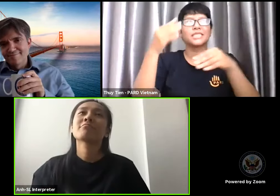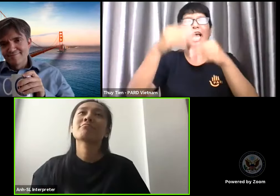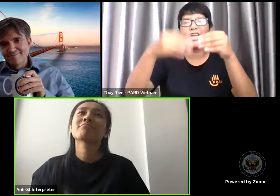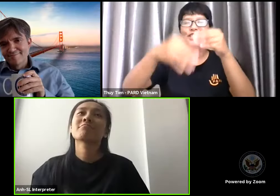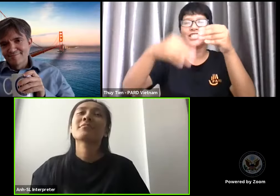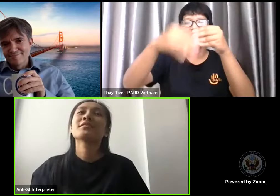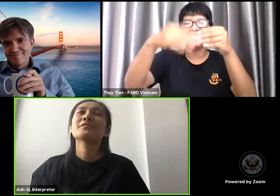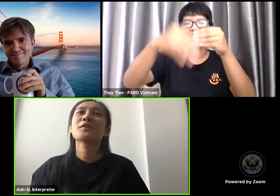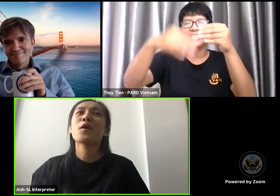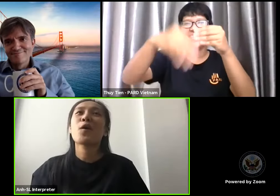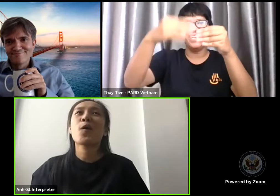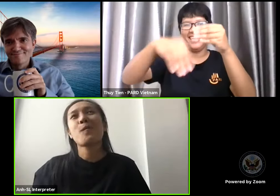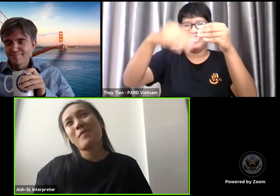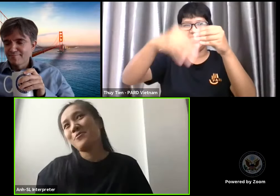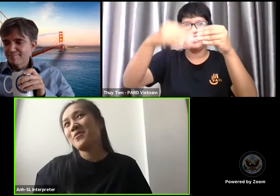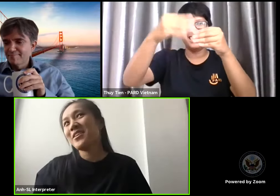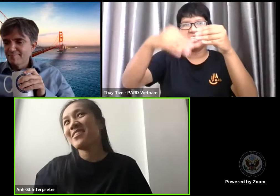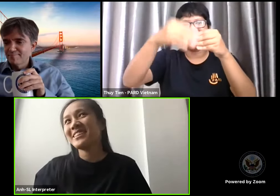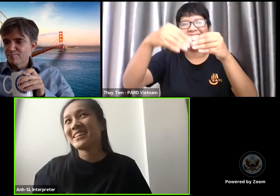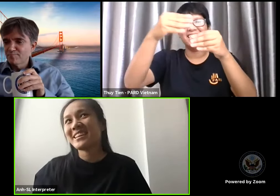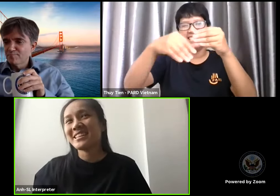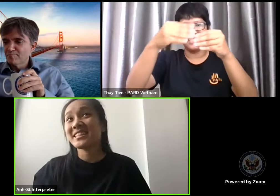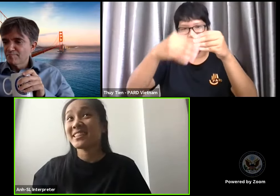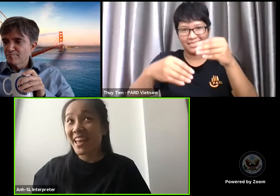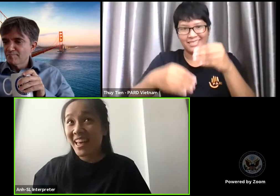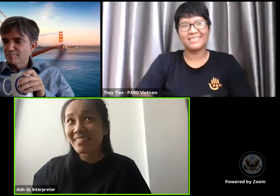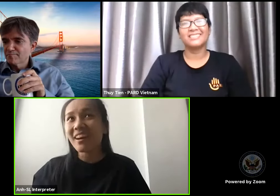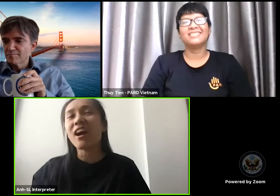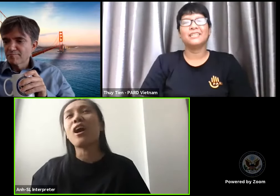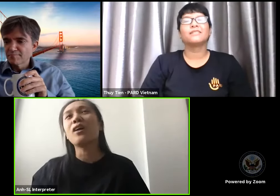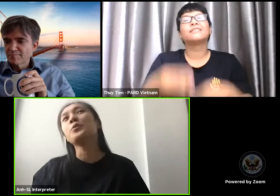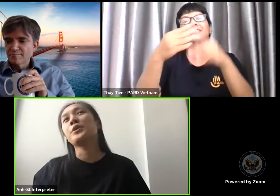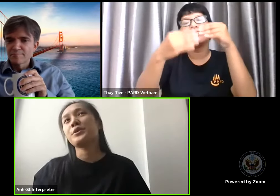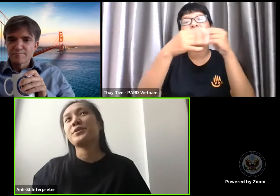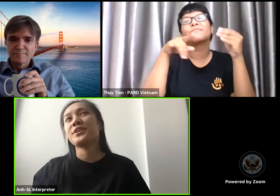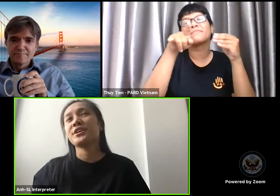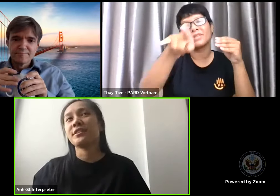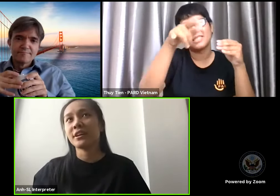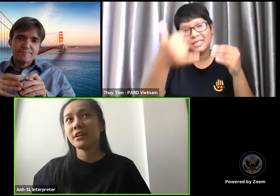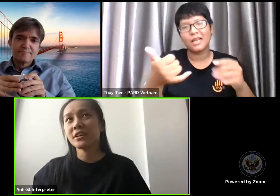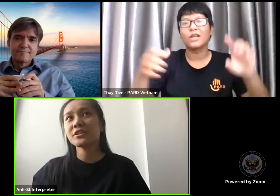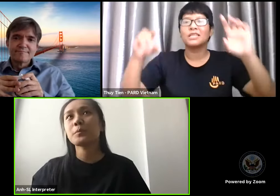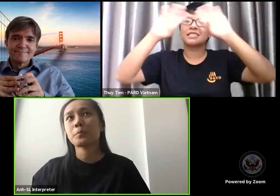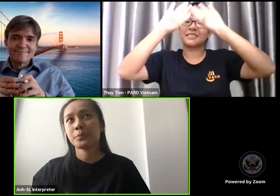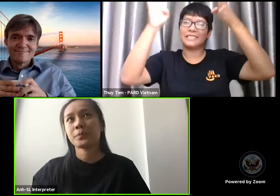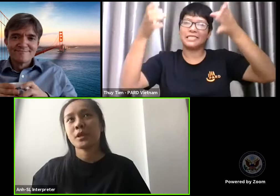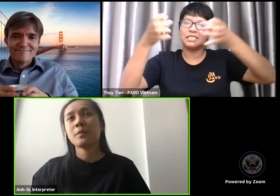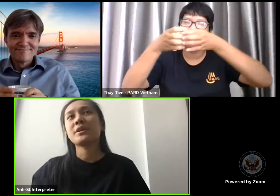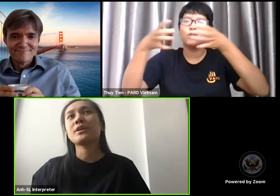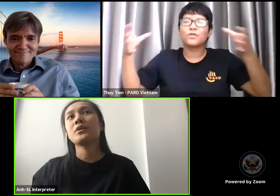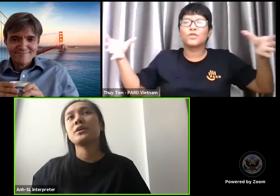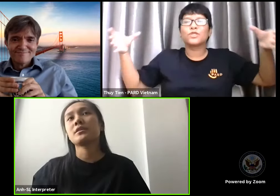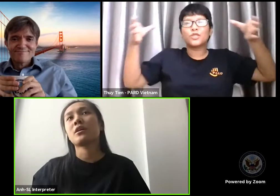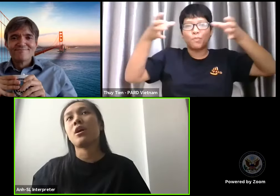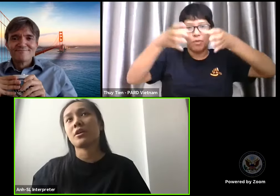[Anh] So my favorite holiday is Tết, or Lunar New Year in English, because it's the